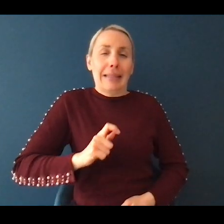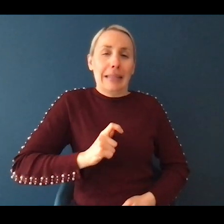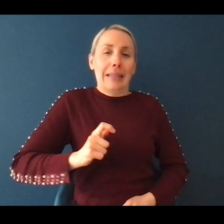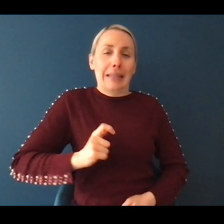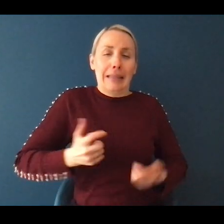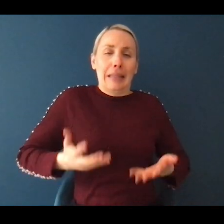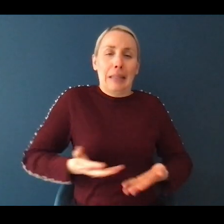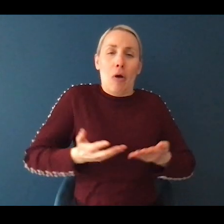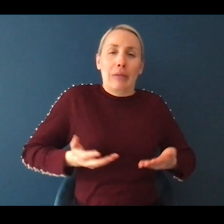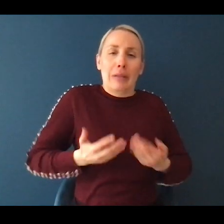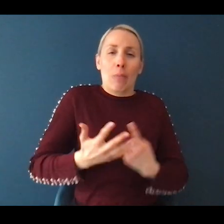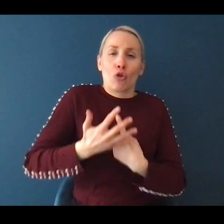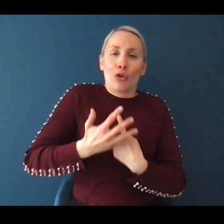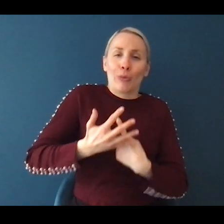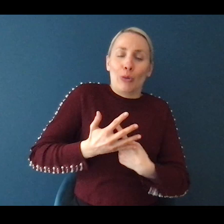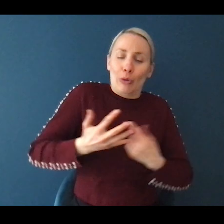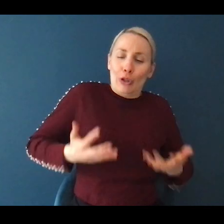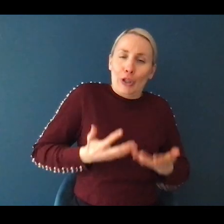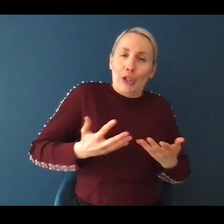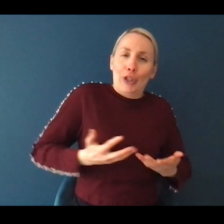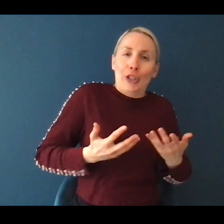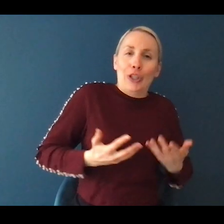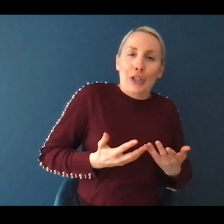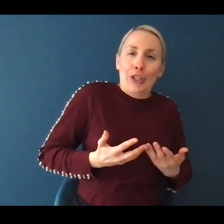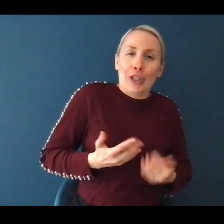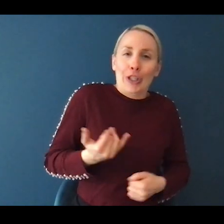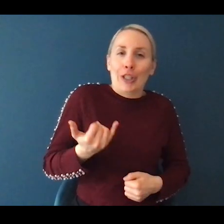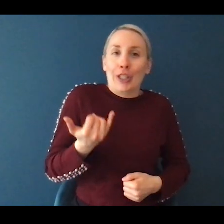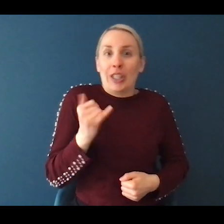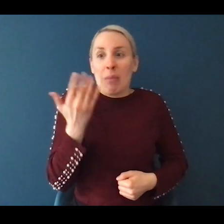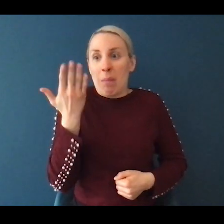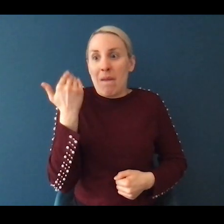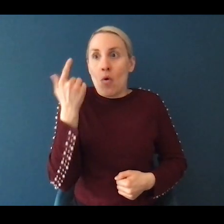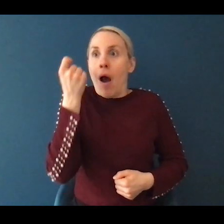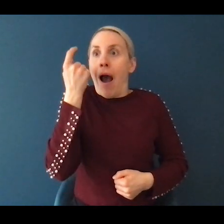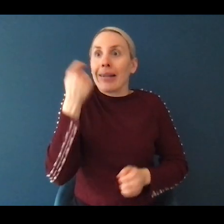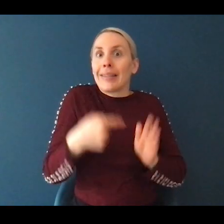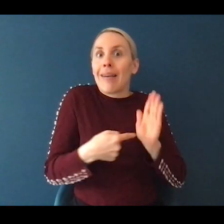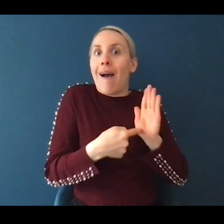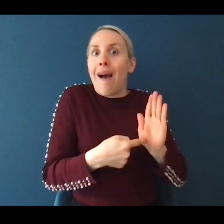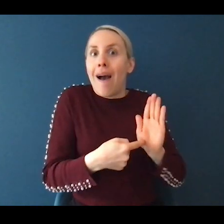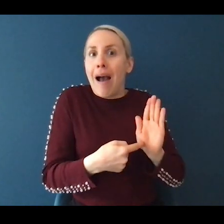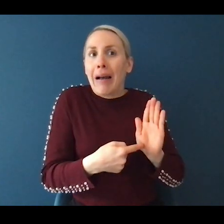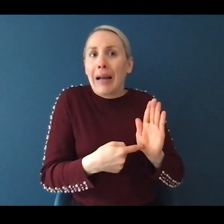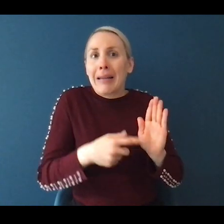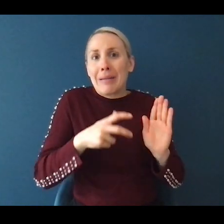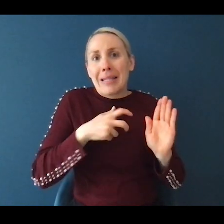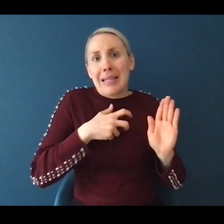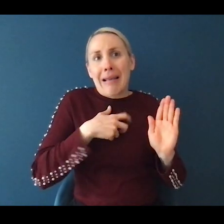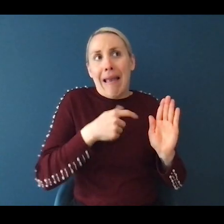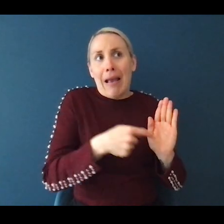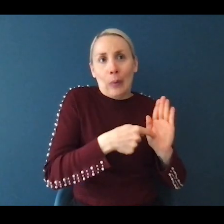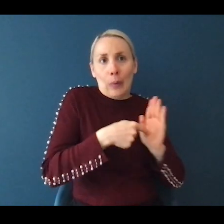then I'm too scared to apply or too scared to put them out there so I think that's an